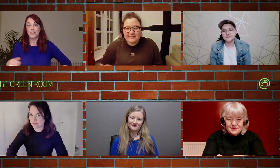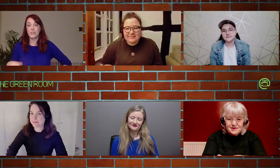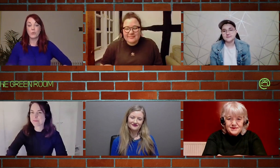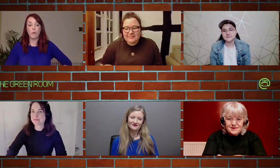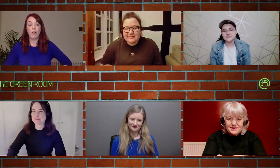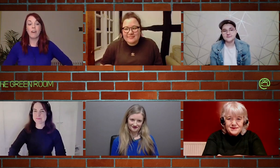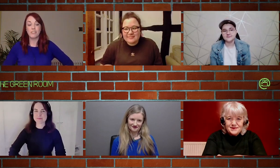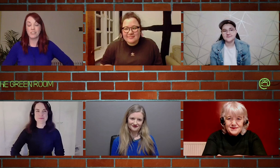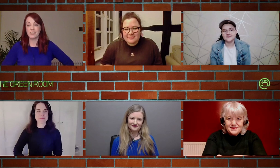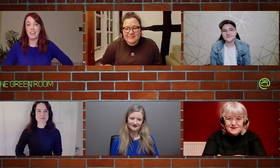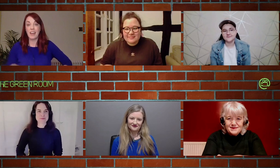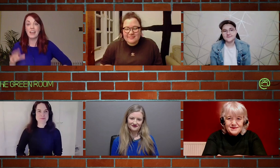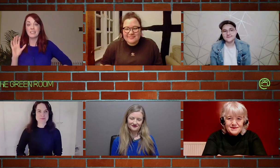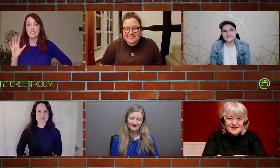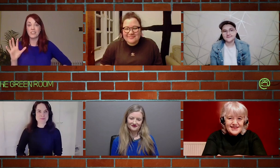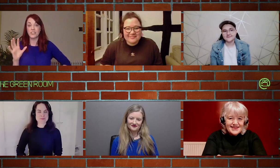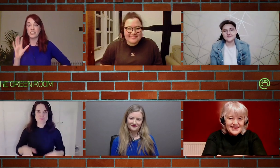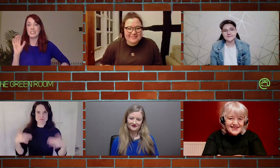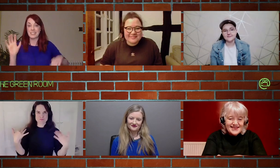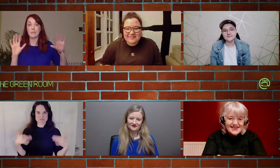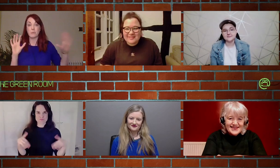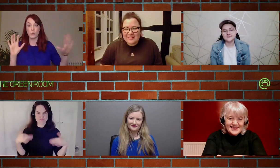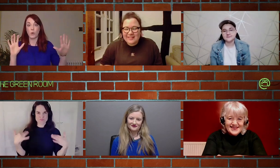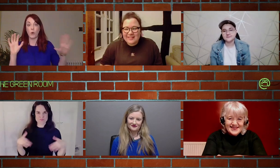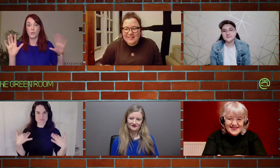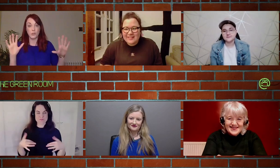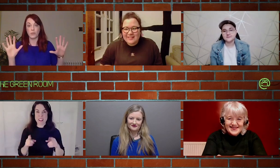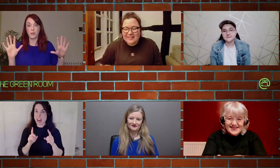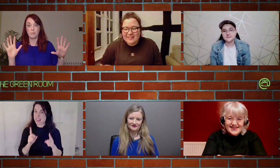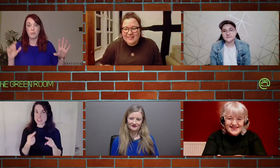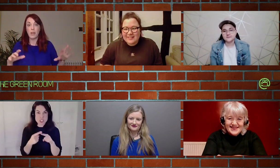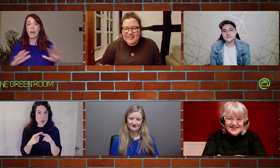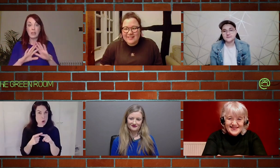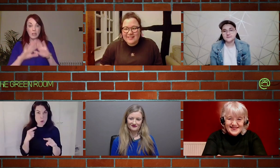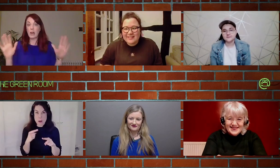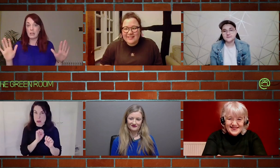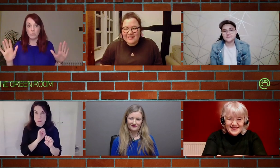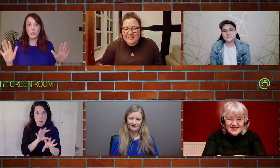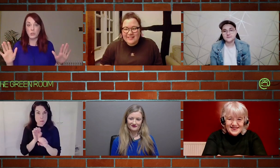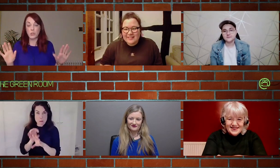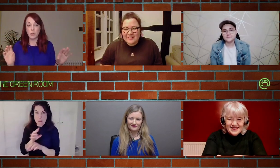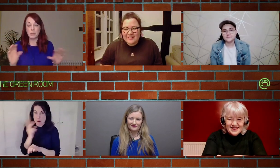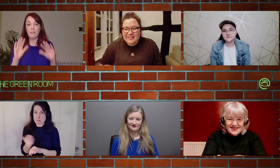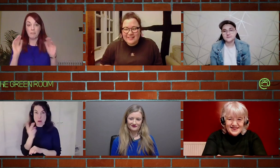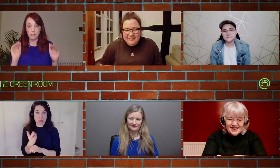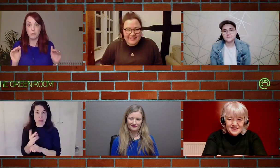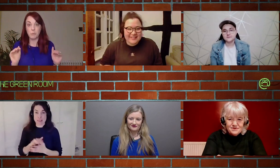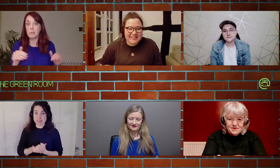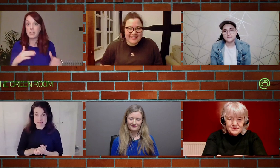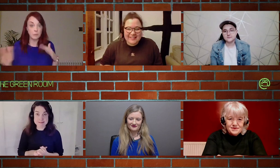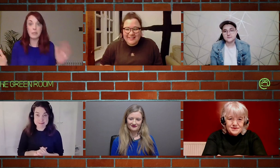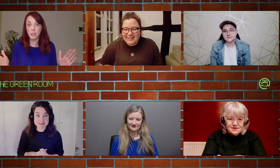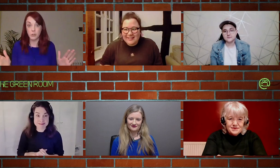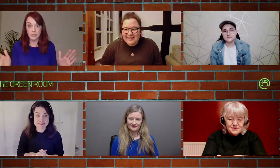So hunners(loads). And that is literally just a snapshot of the two of them, and we're just gonna stop there for the moment because we'd be here all day if